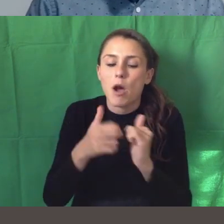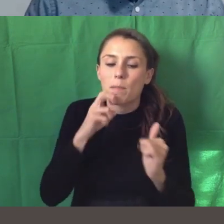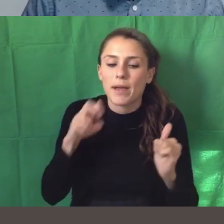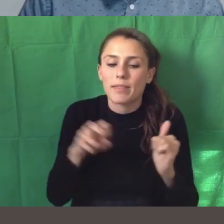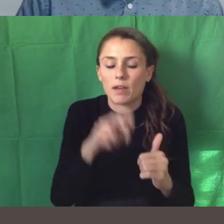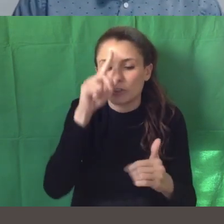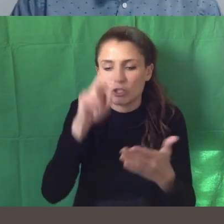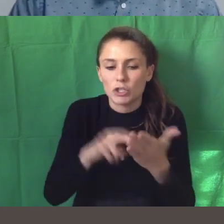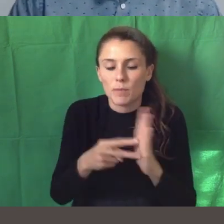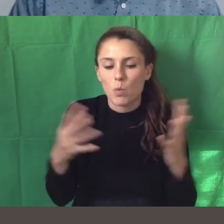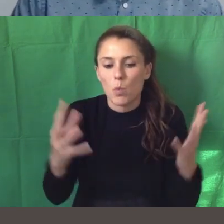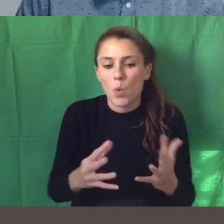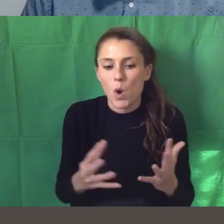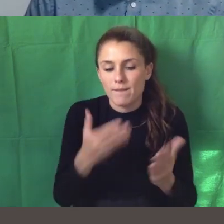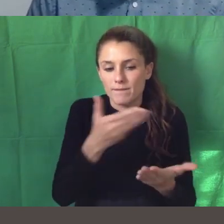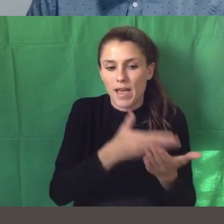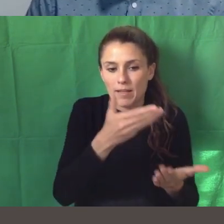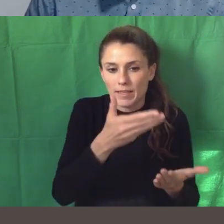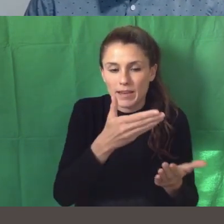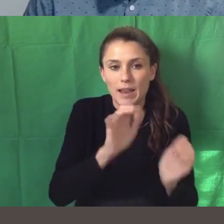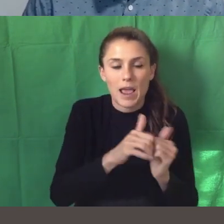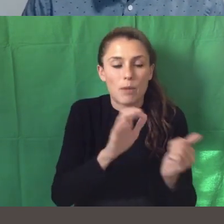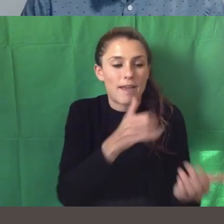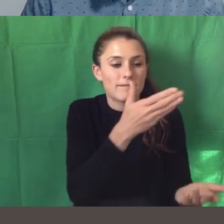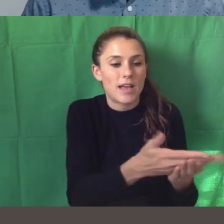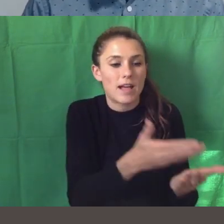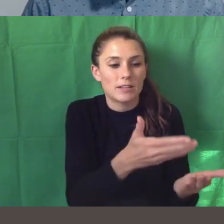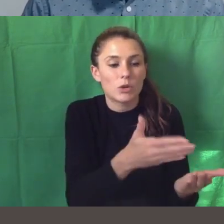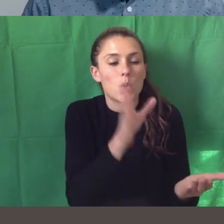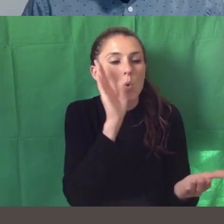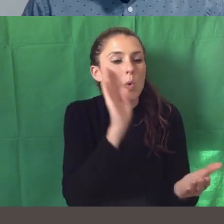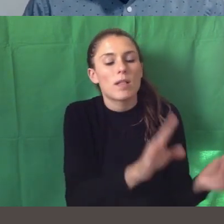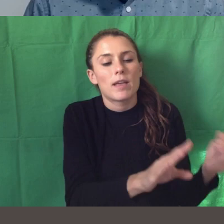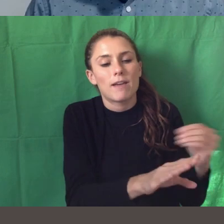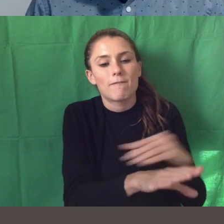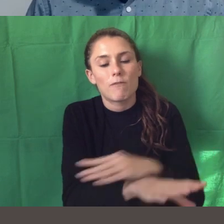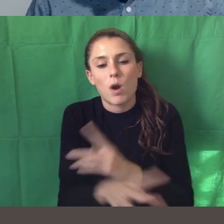and how its validity shapes the structure of Python code.